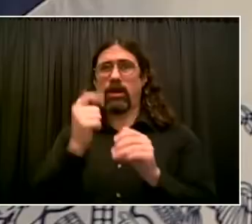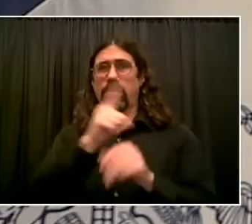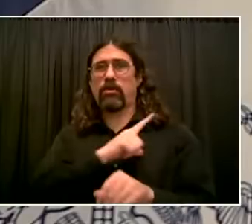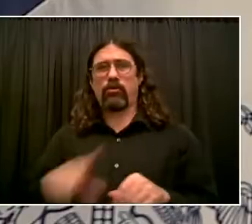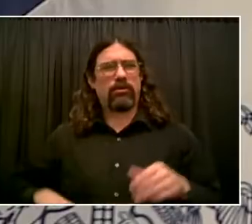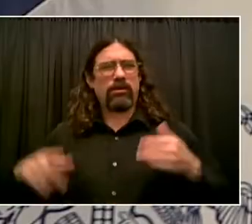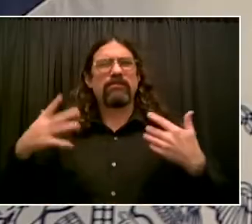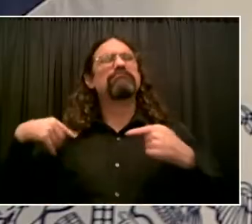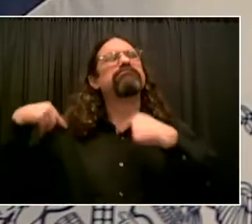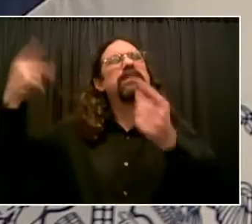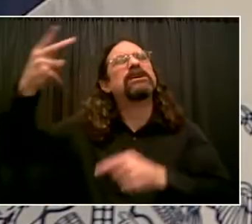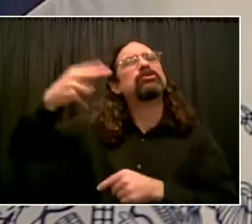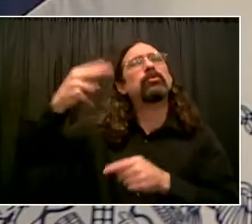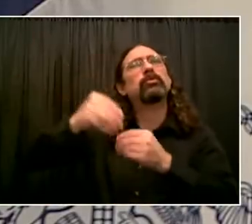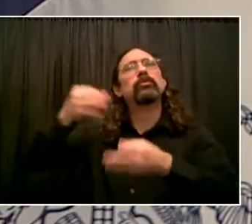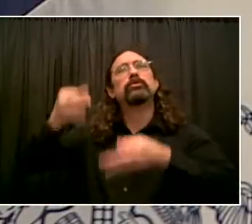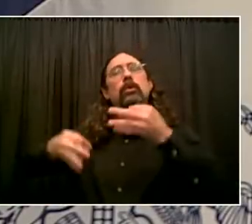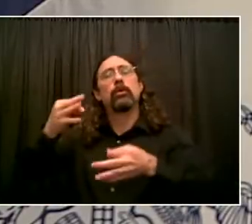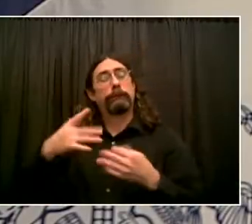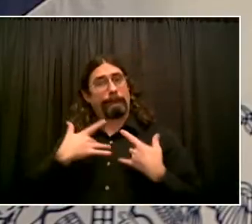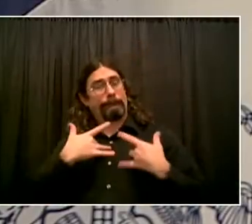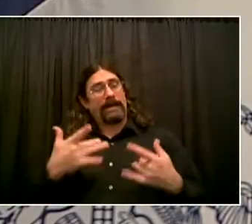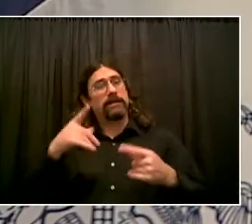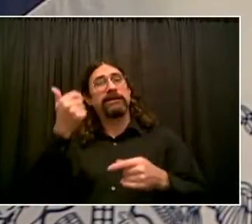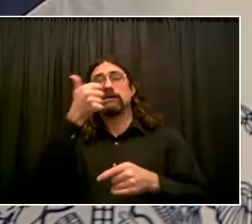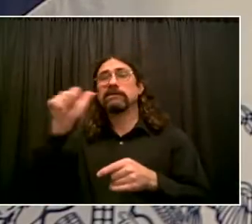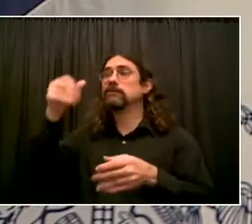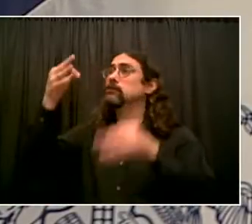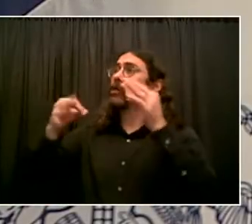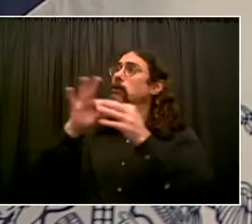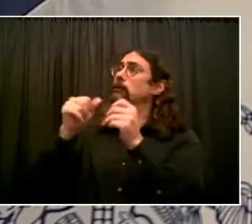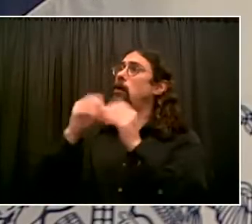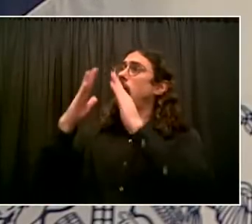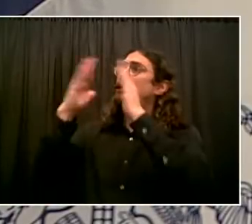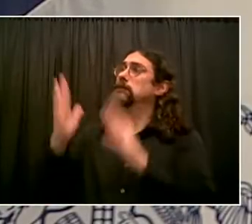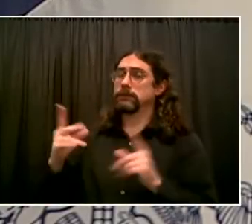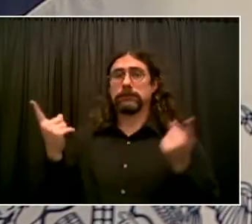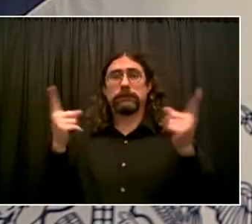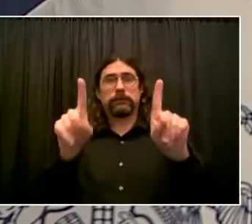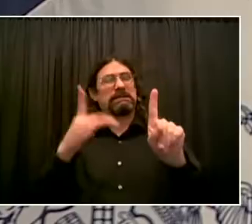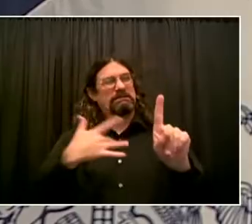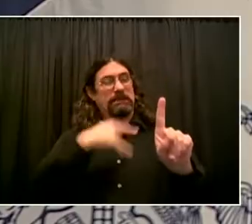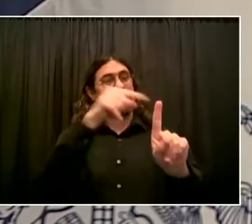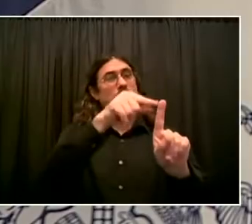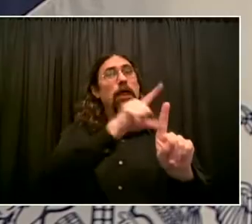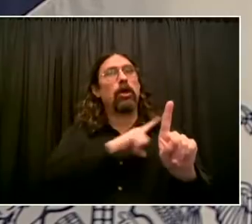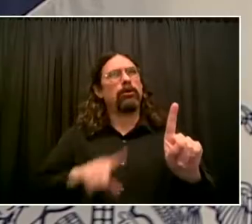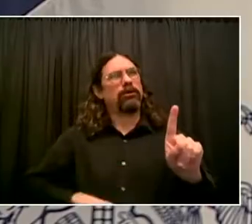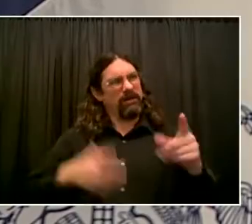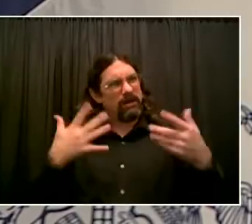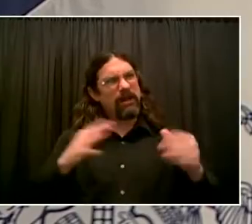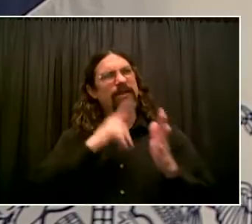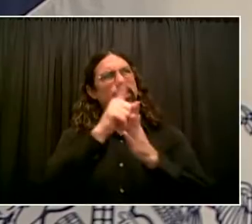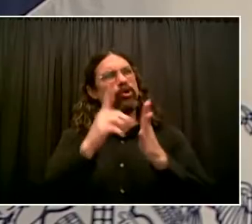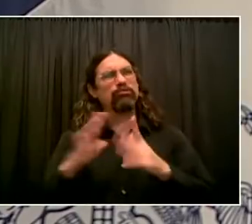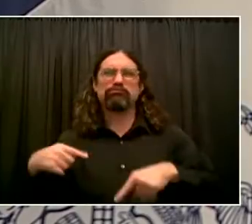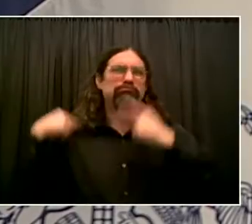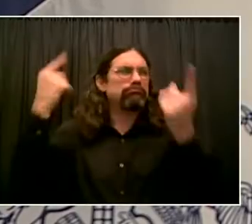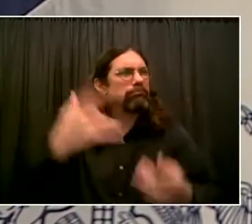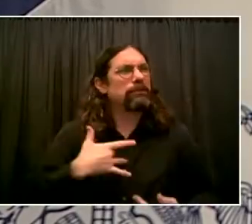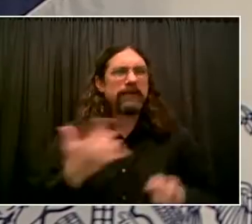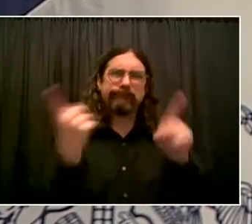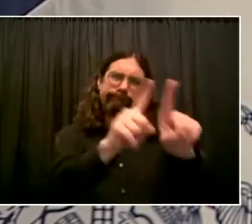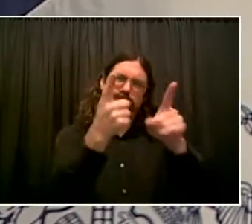HISTORICALLY LANDLORDS DID HAVE